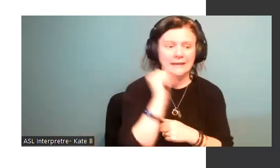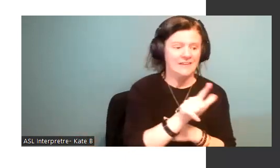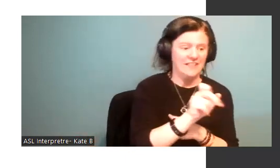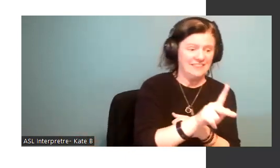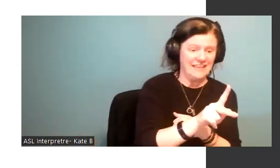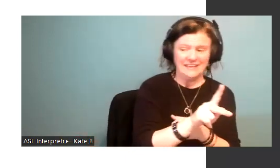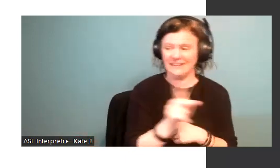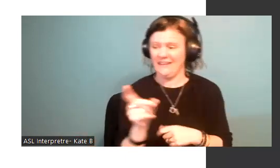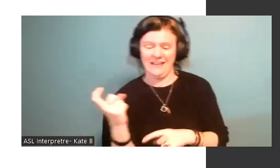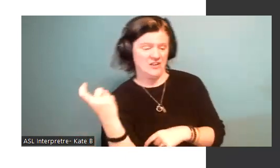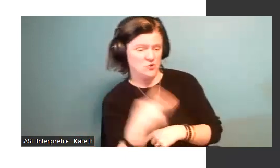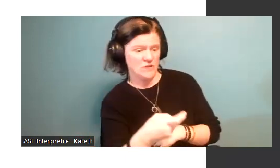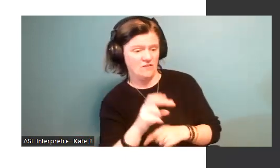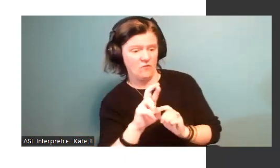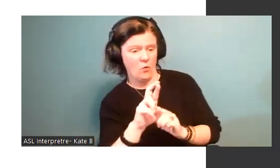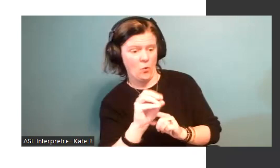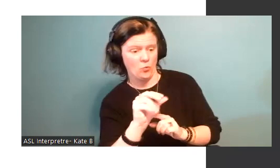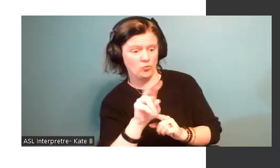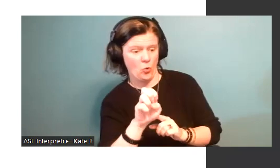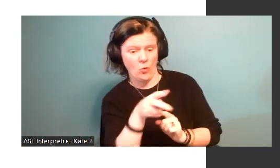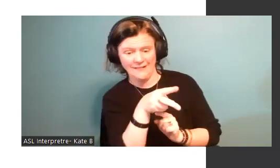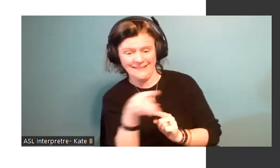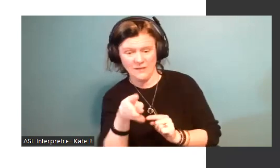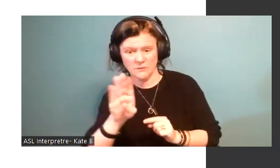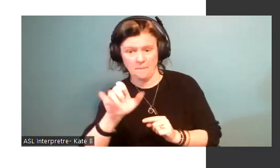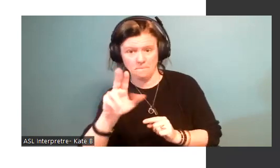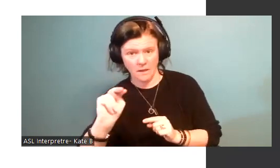We don't want to change native element behaviors.